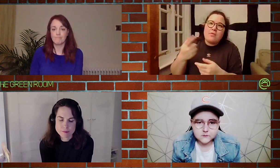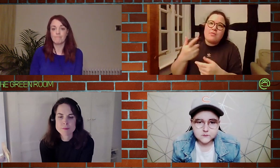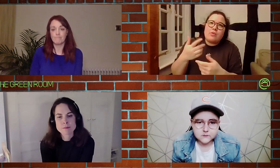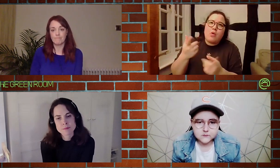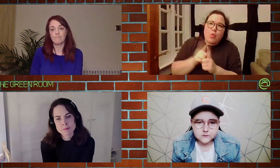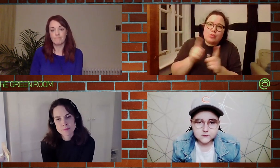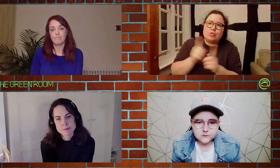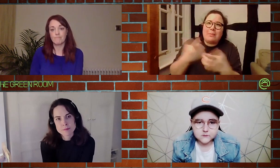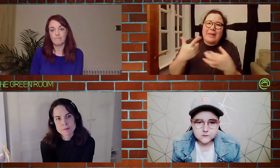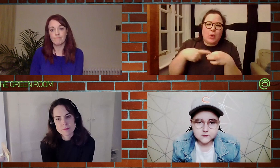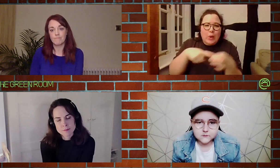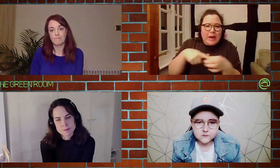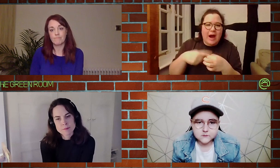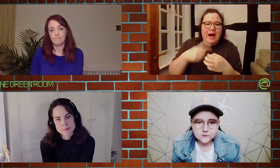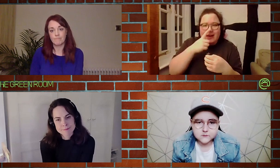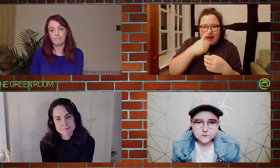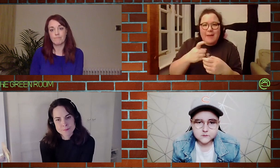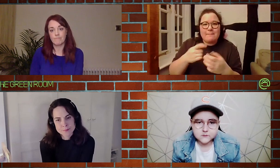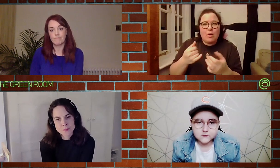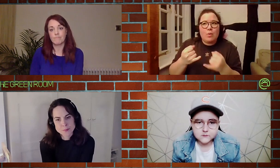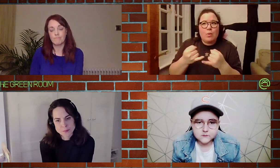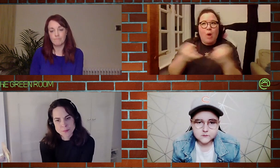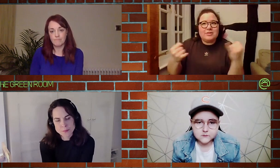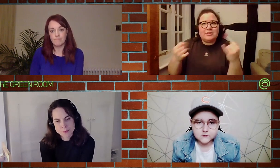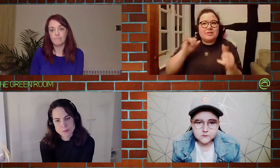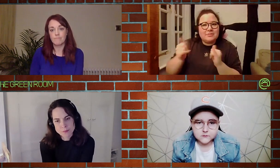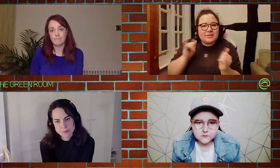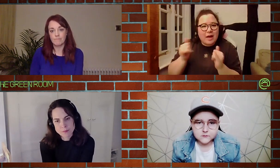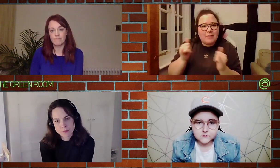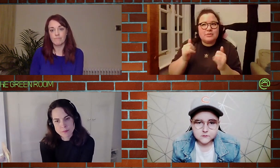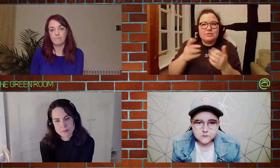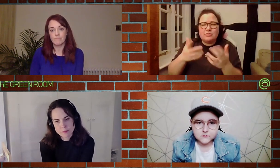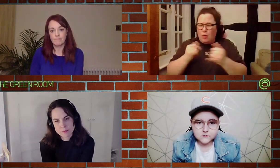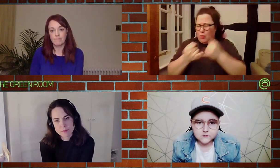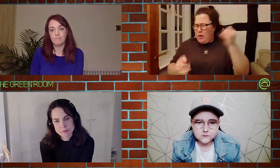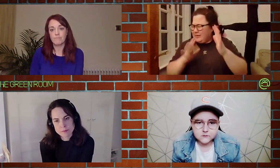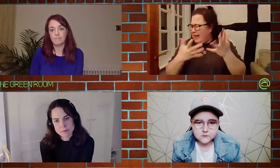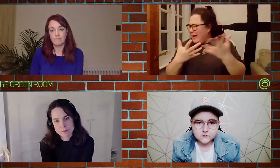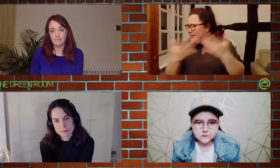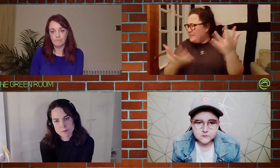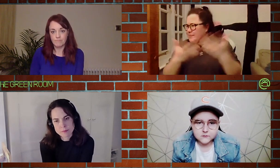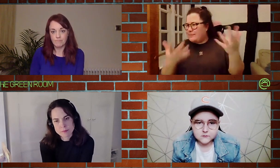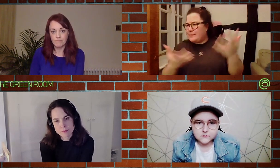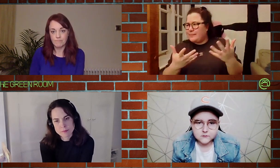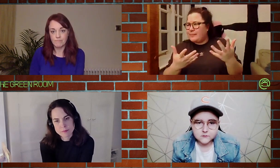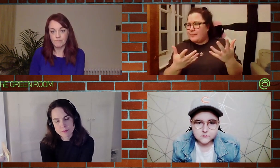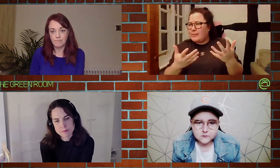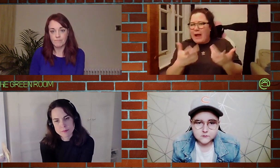Being queer as well, it can be